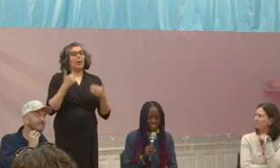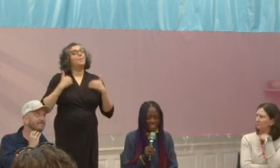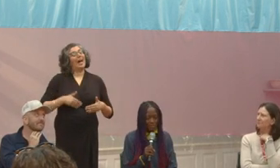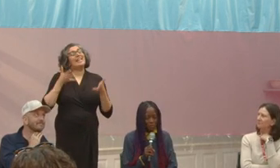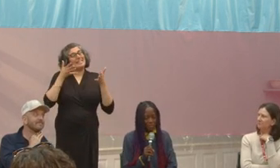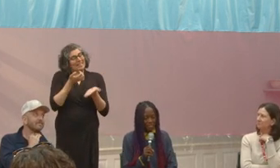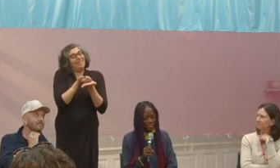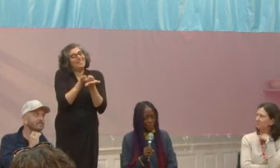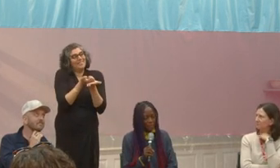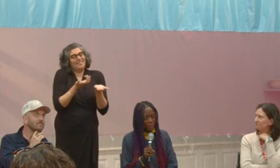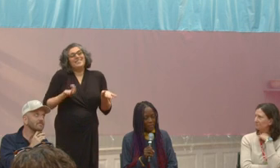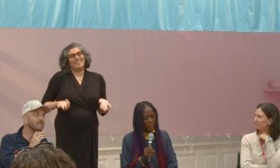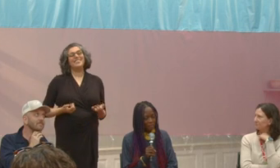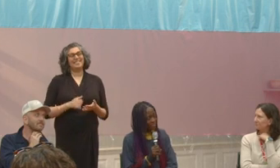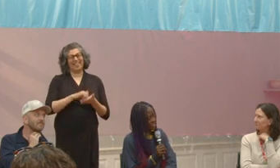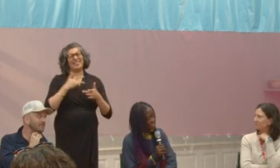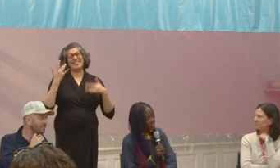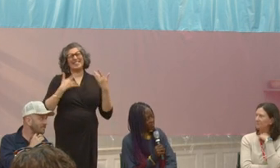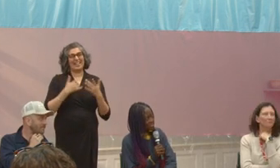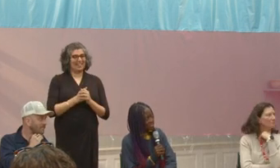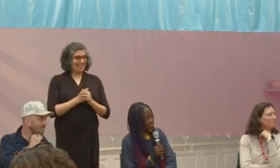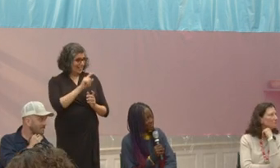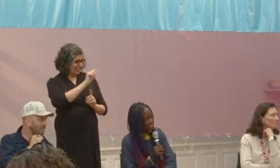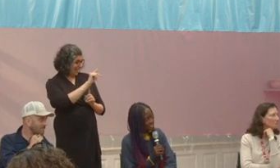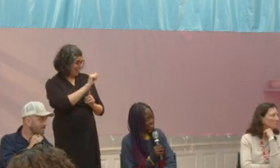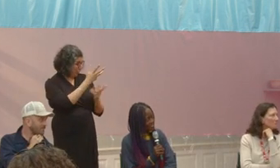exciting. Taka, do you want to add some thoughts?